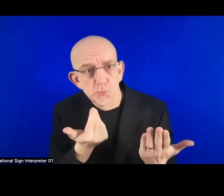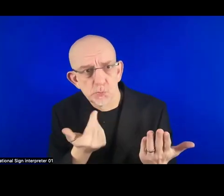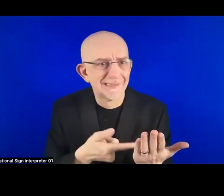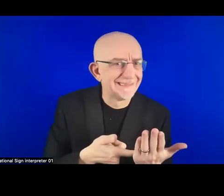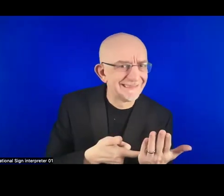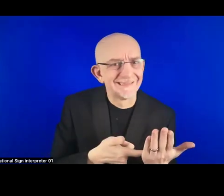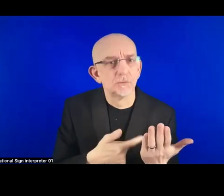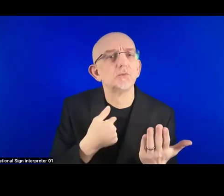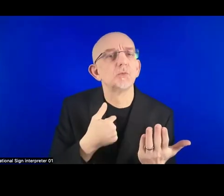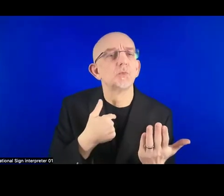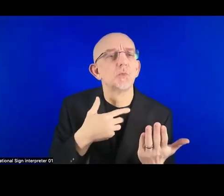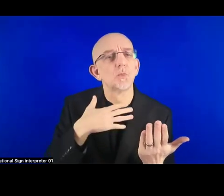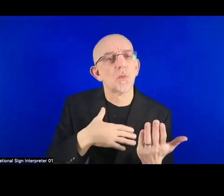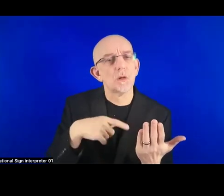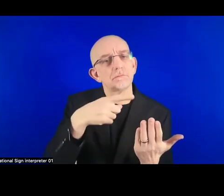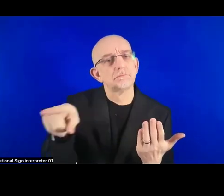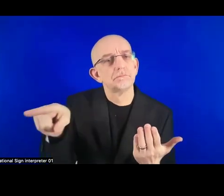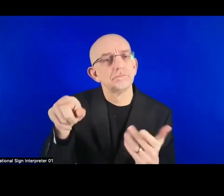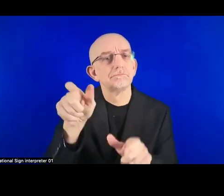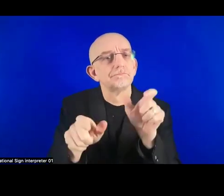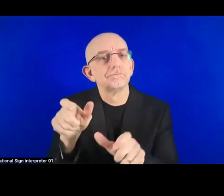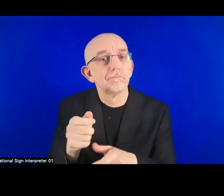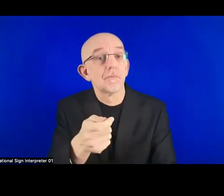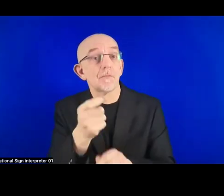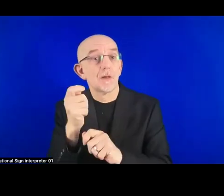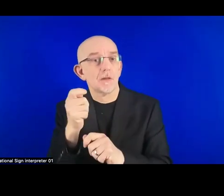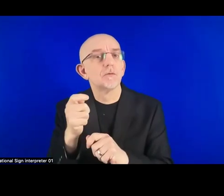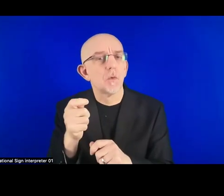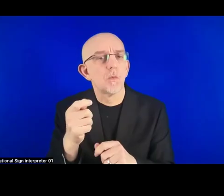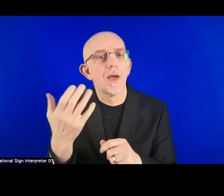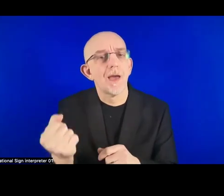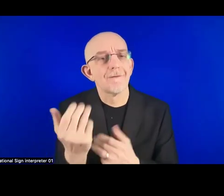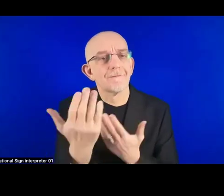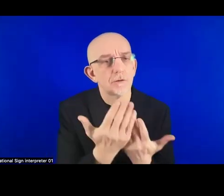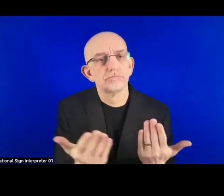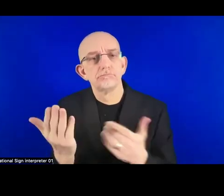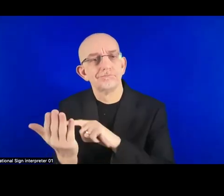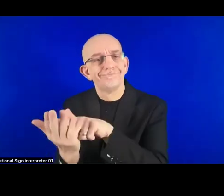email their plans for fieldwork in more depthf they feel they need to do that, or if